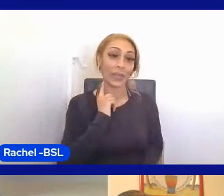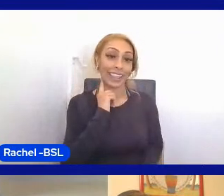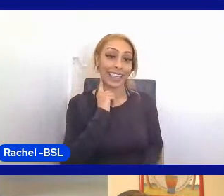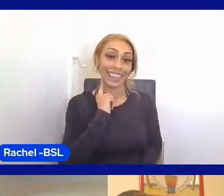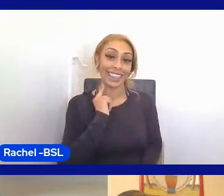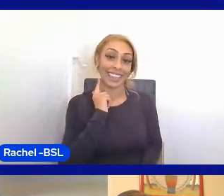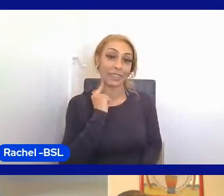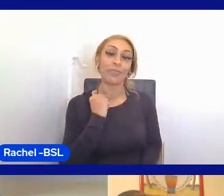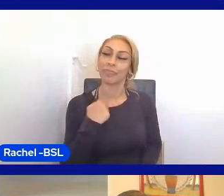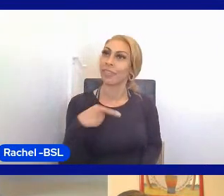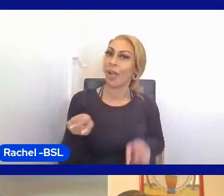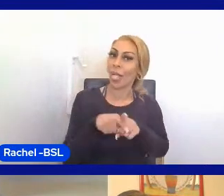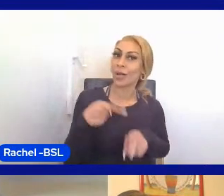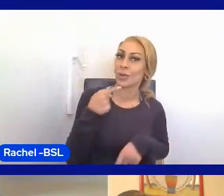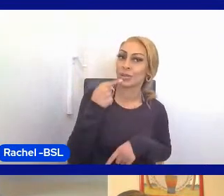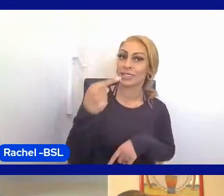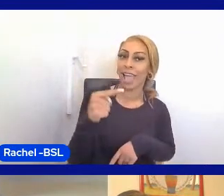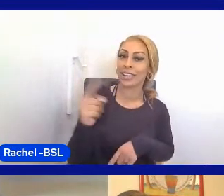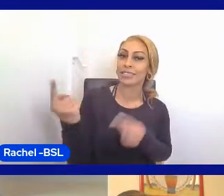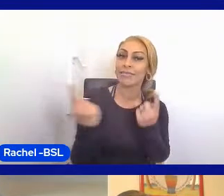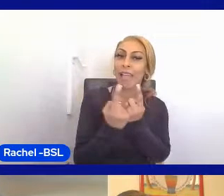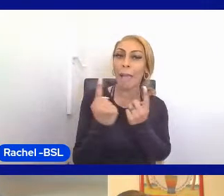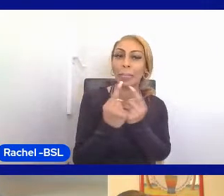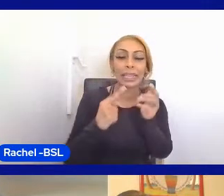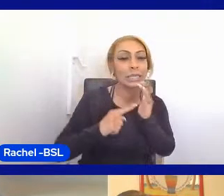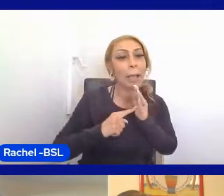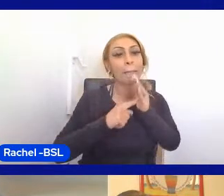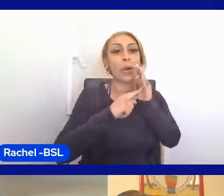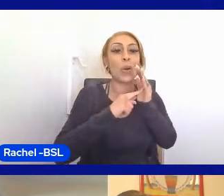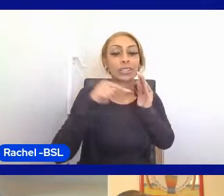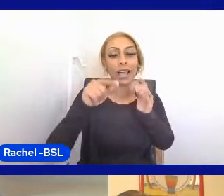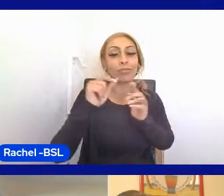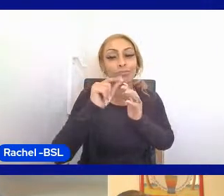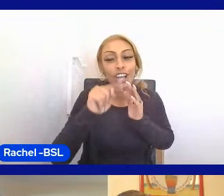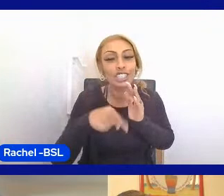Summers important in this project, as you're coproducing partners, sat still